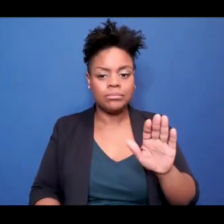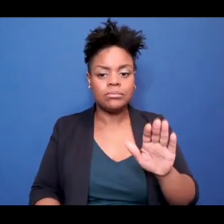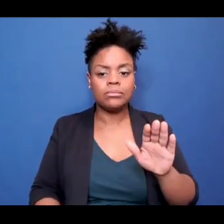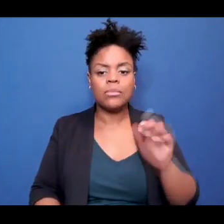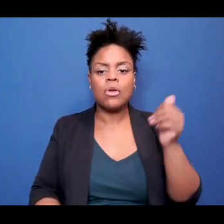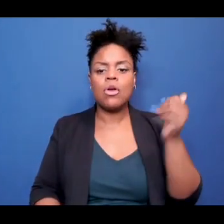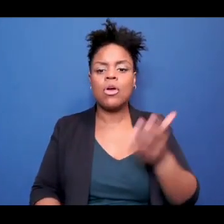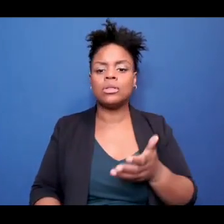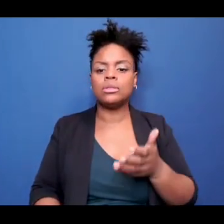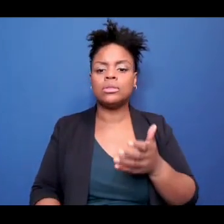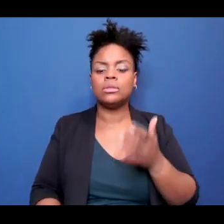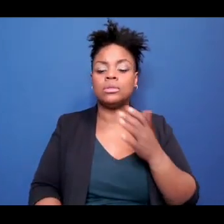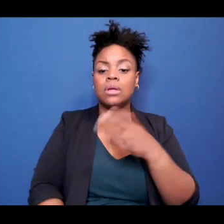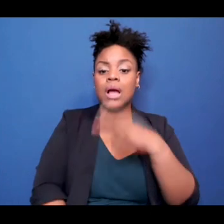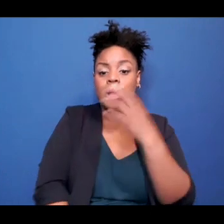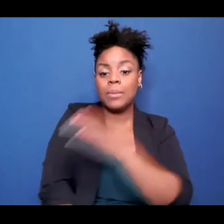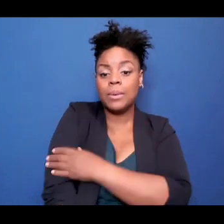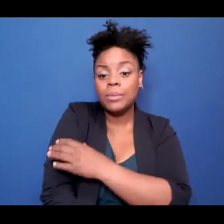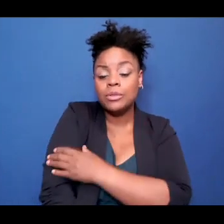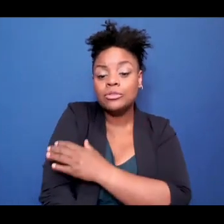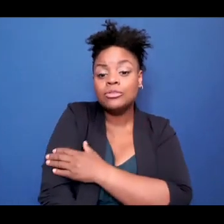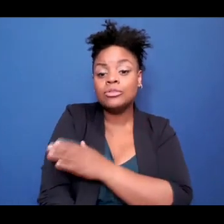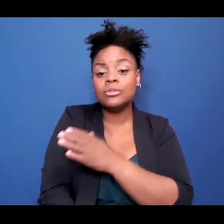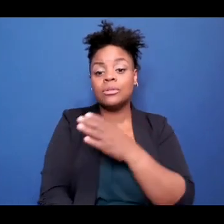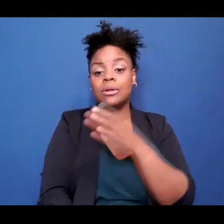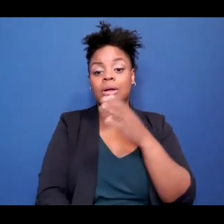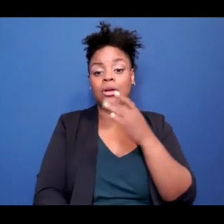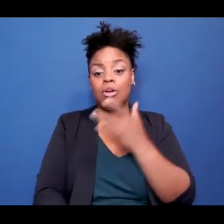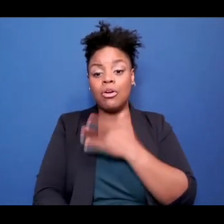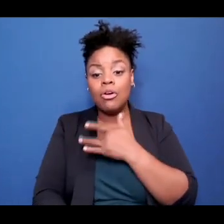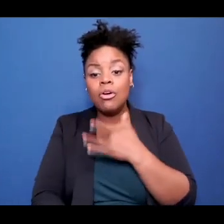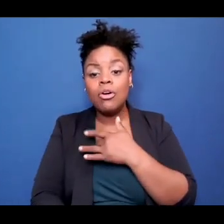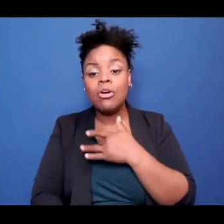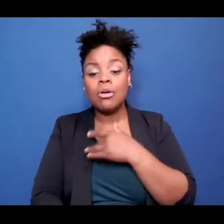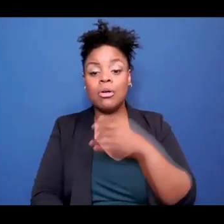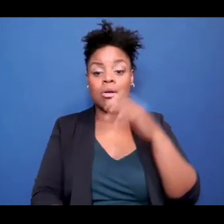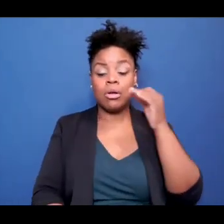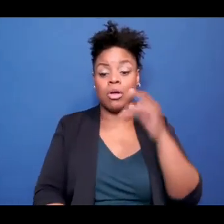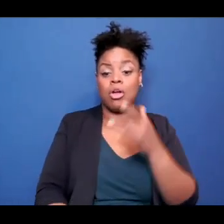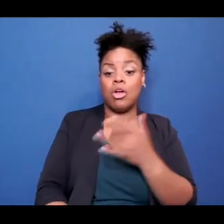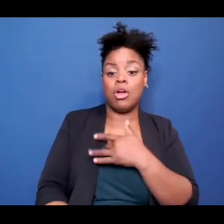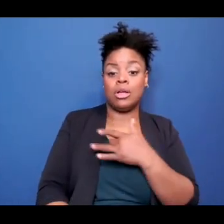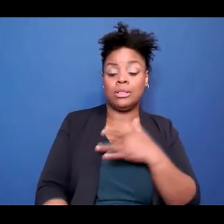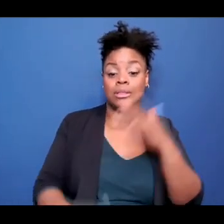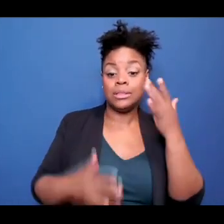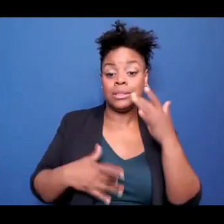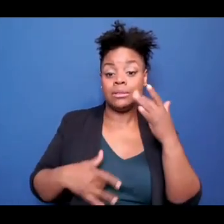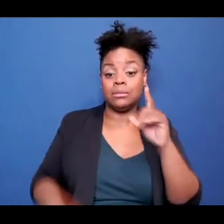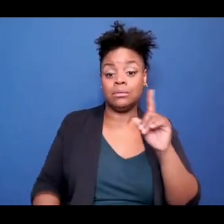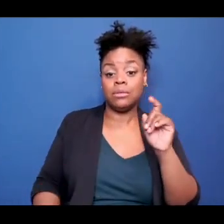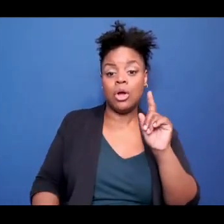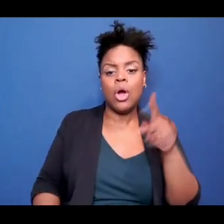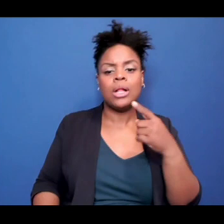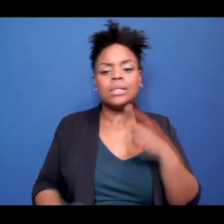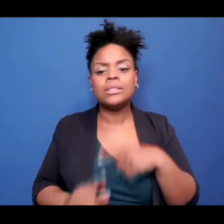RESPONSIBLE FOREIGN TRANSLATIONAL RESEARCHED RACIAL DISPARITIES AND HYPERTENSION. THE PREMISE WAS THAT CARDIOVASCULAR DISEASE IS THE BIGGEST CONTRIBUTOR OF